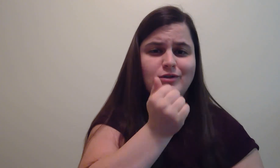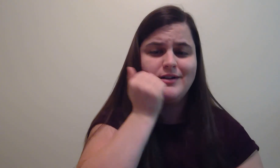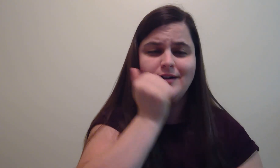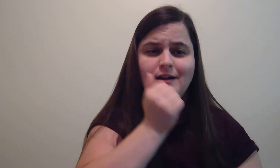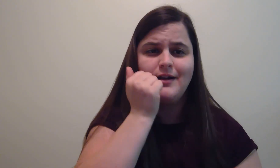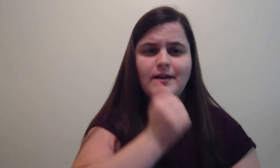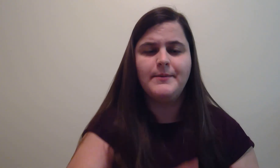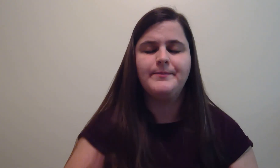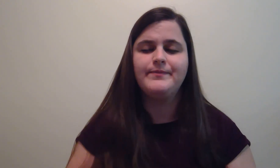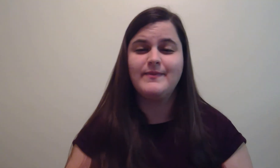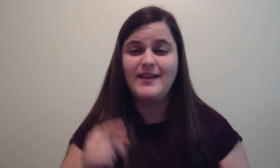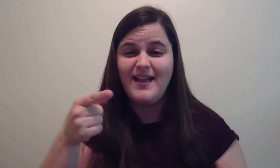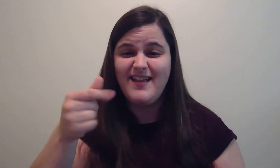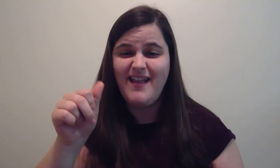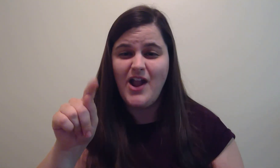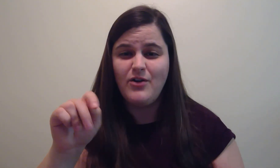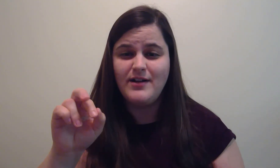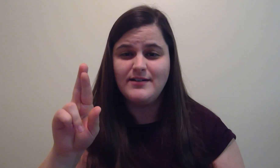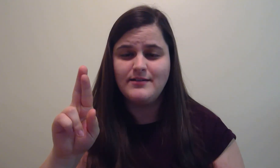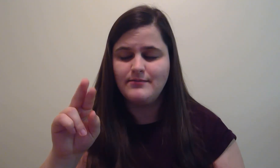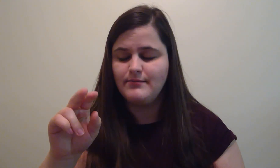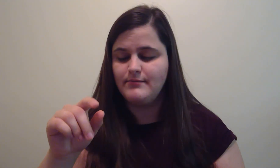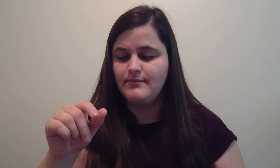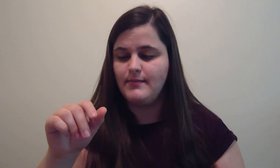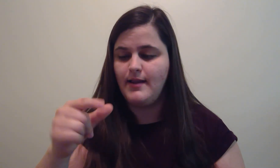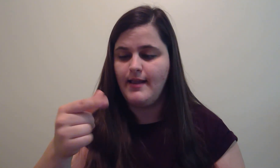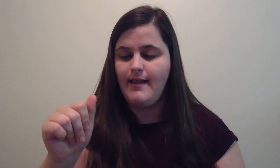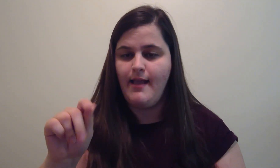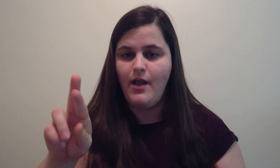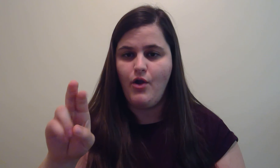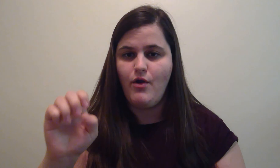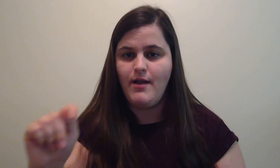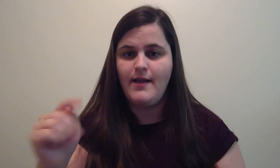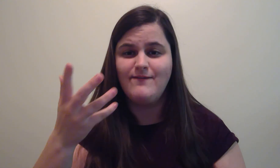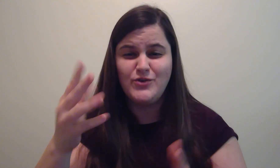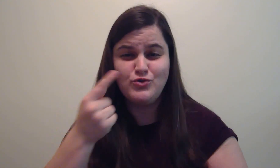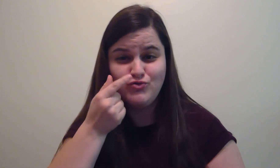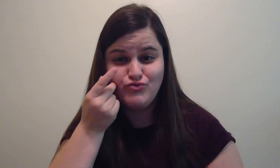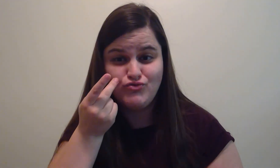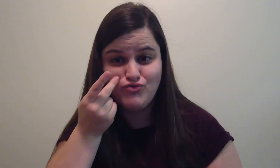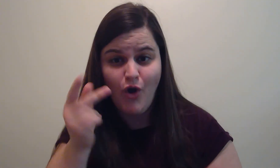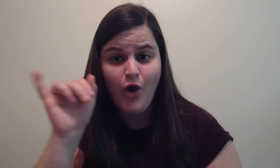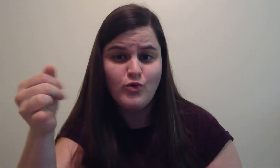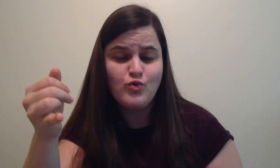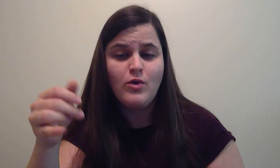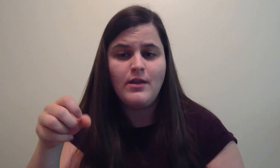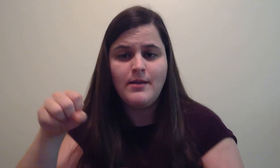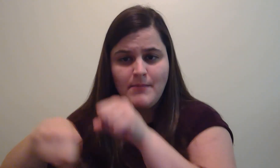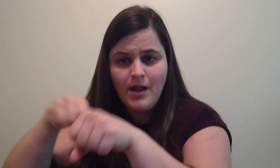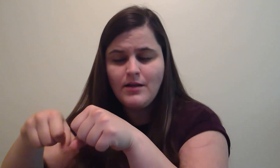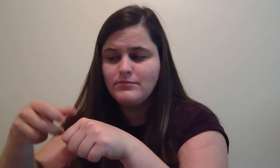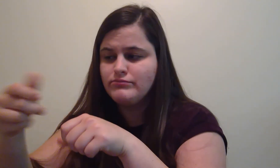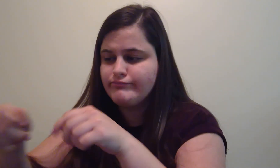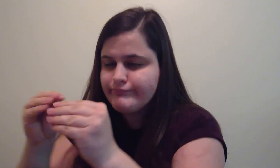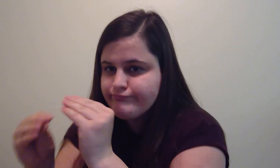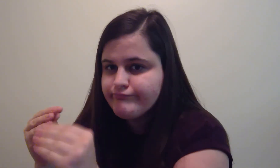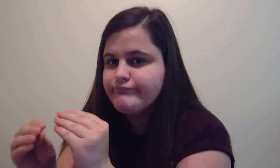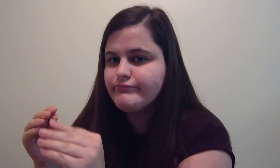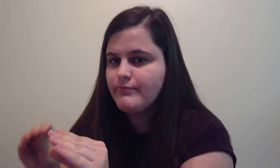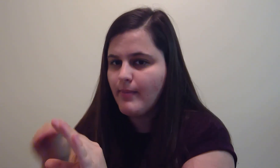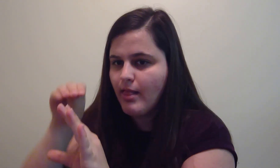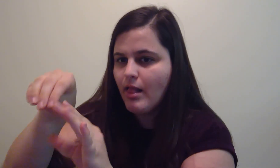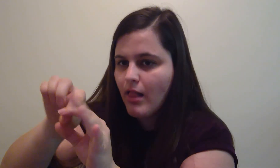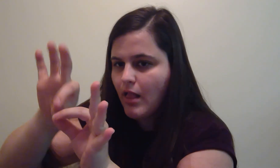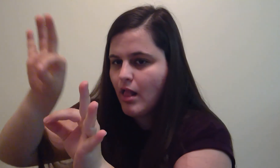He said he'd seen her on the side of the road twice that week,